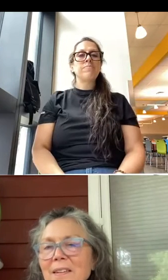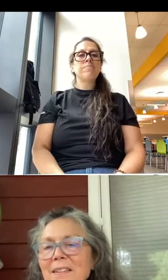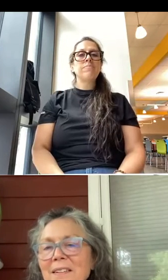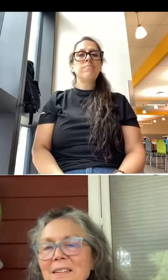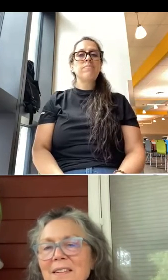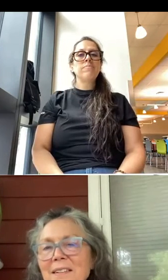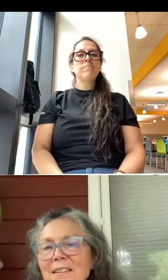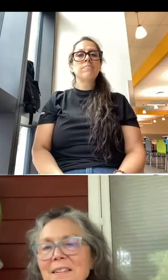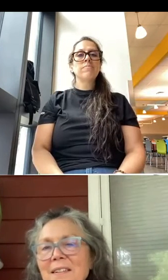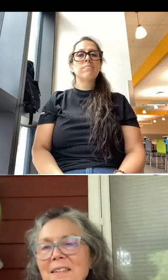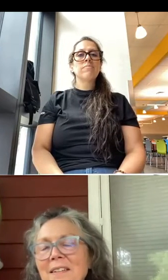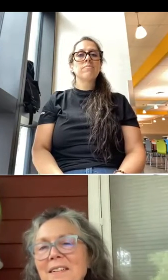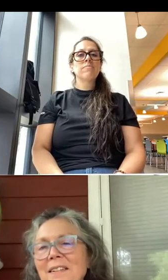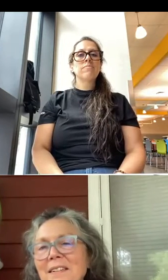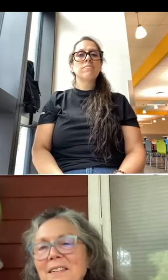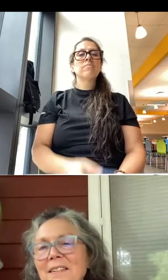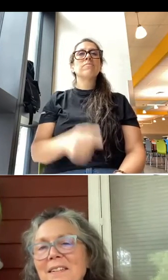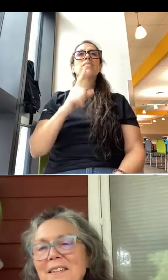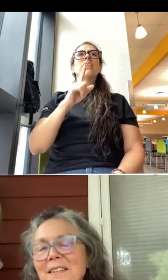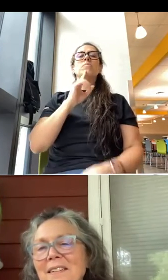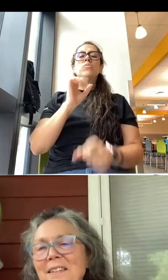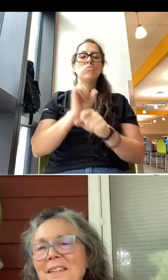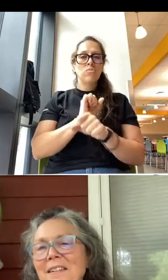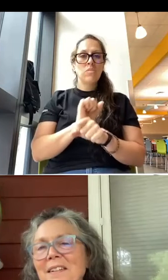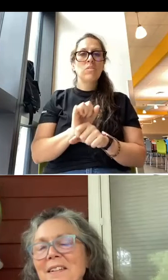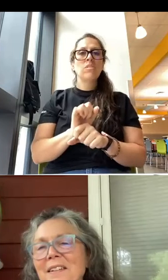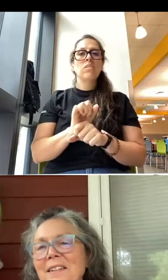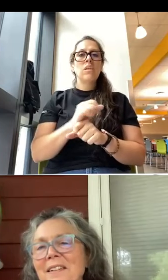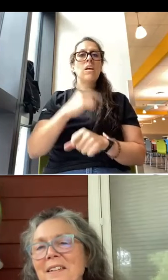Yeah, absolutely, yeah. And I think we all share